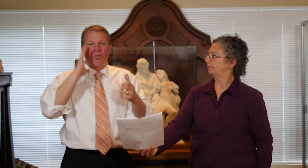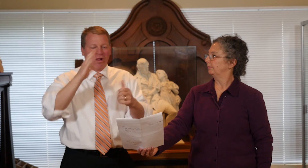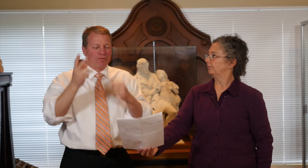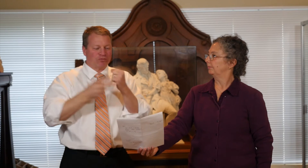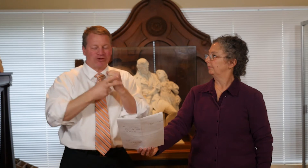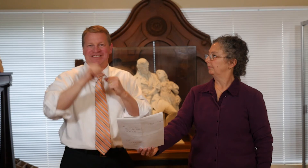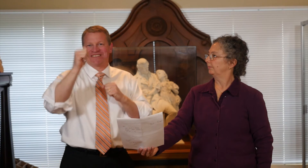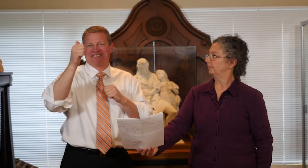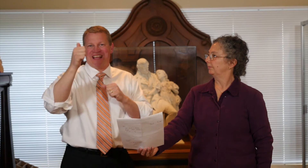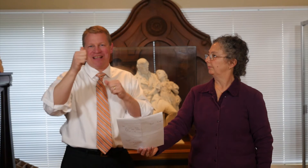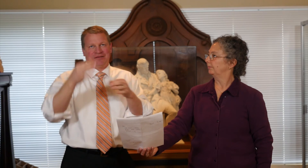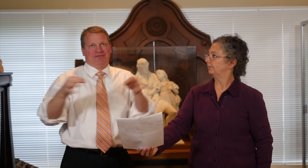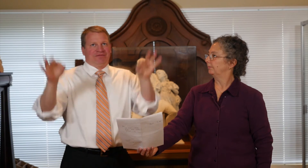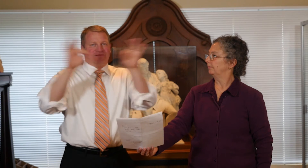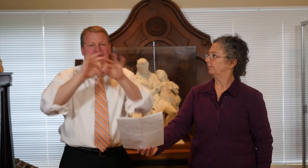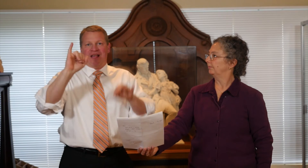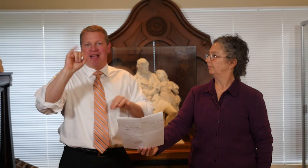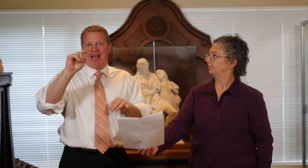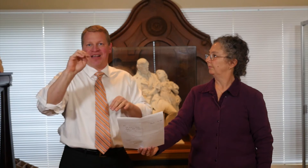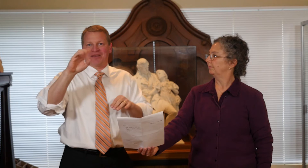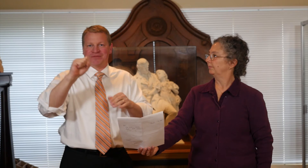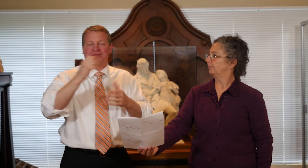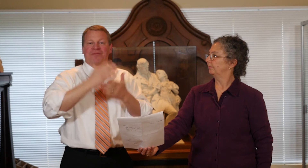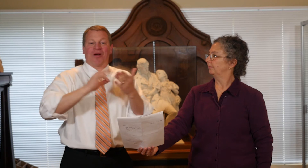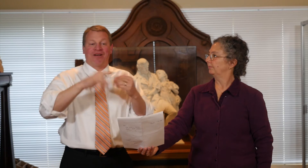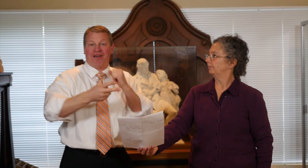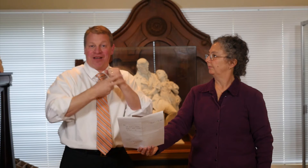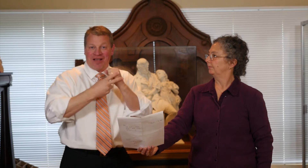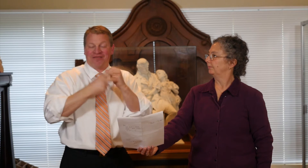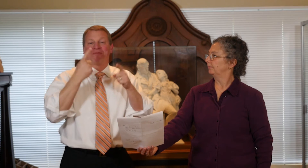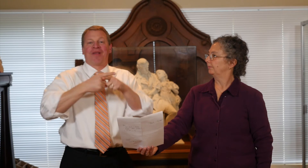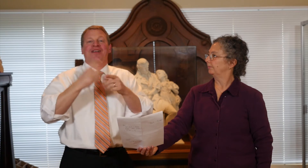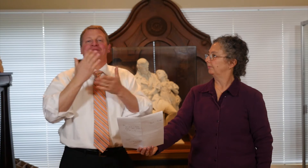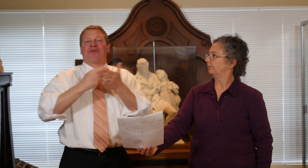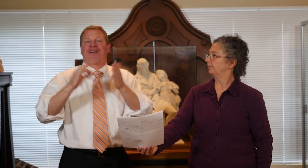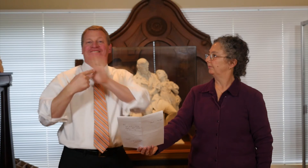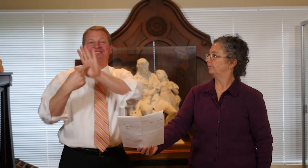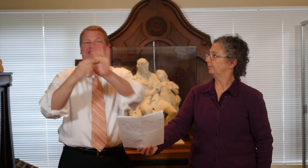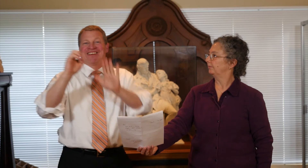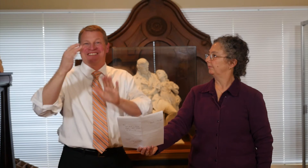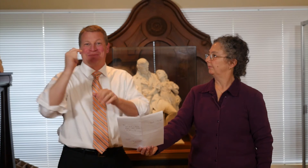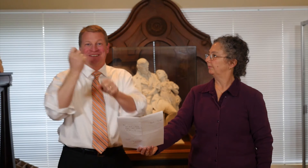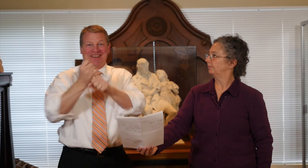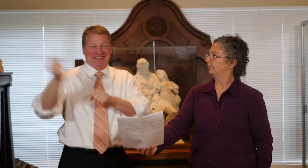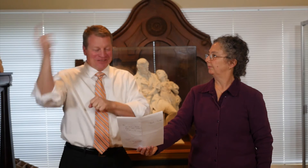So this grant money will allow us to preserve ten very crucial items and they will also